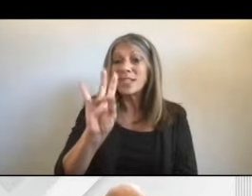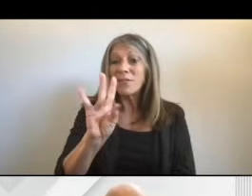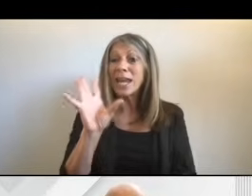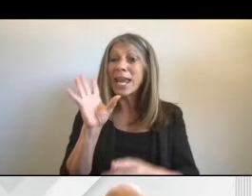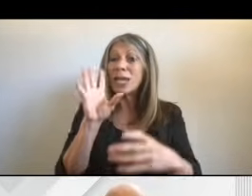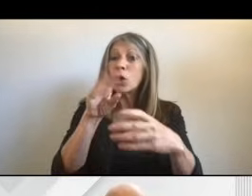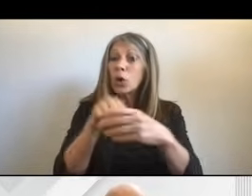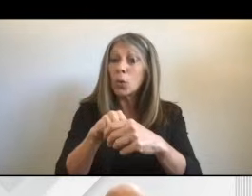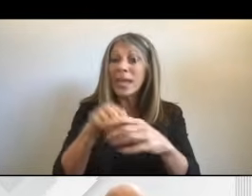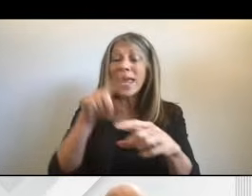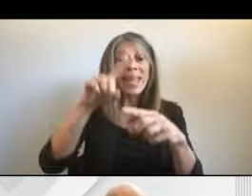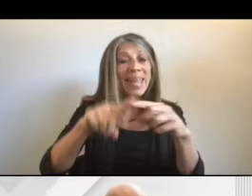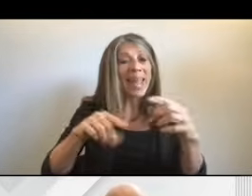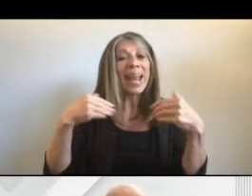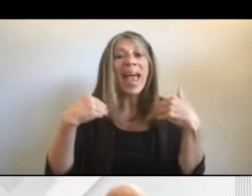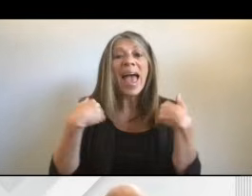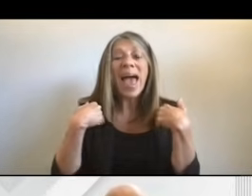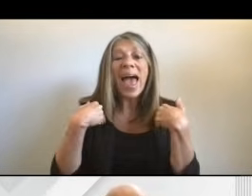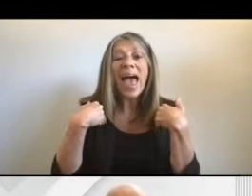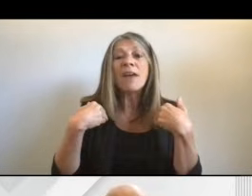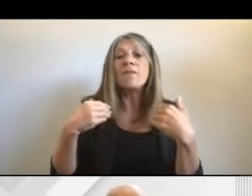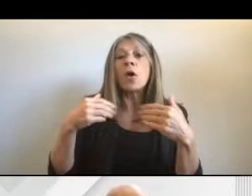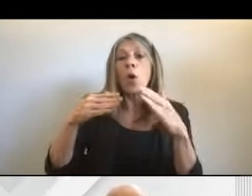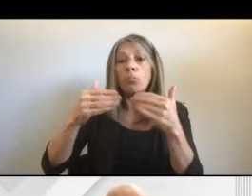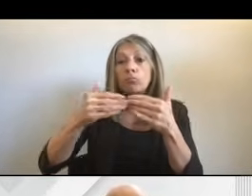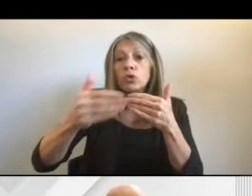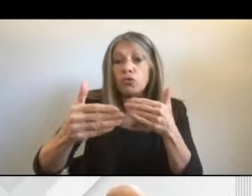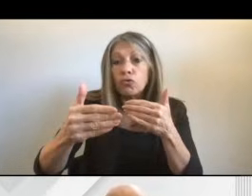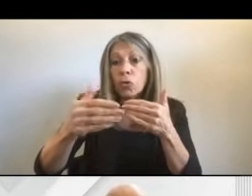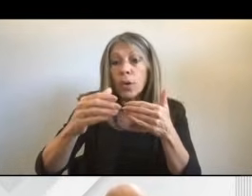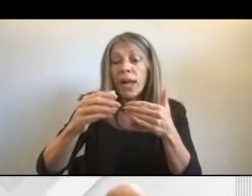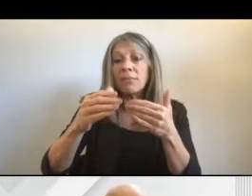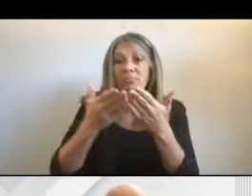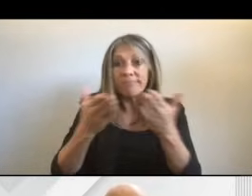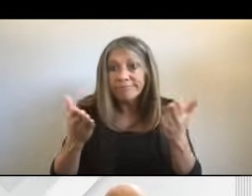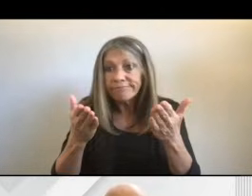can't be a protruding object, which addresses this thing at the bottom